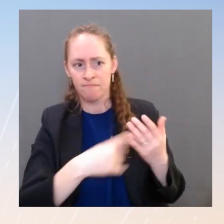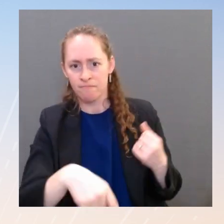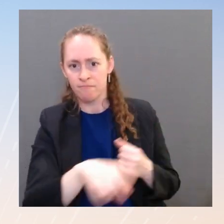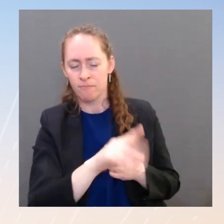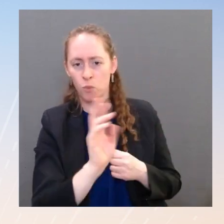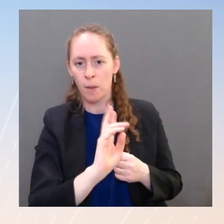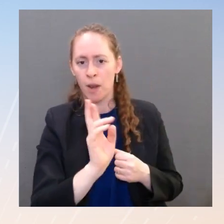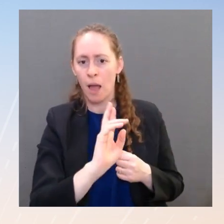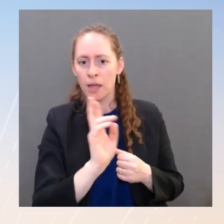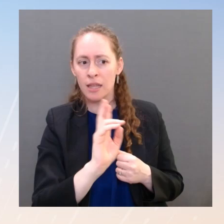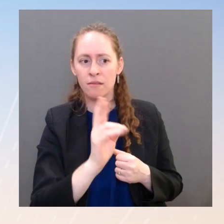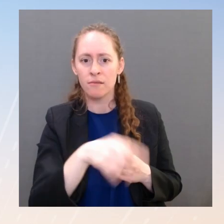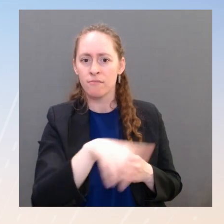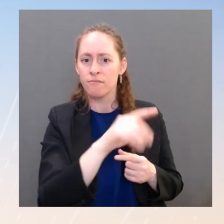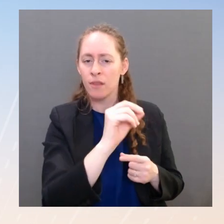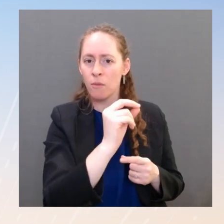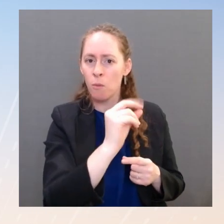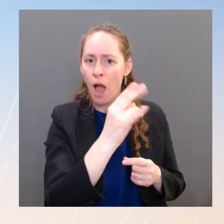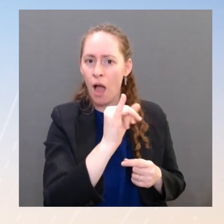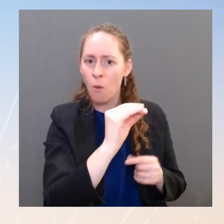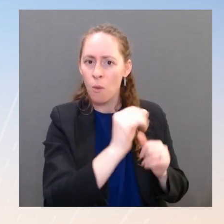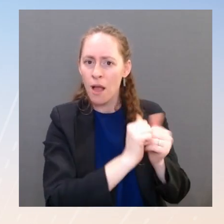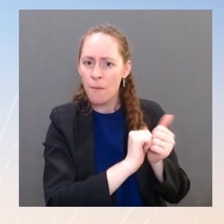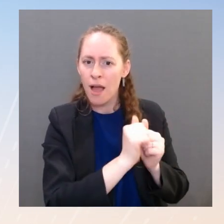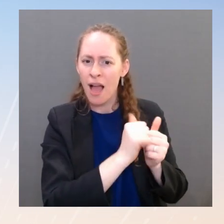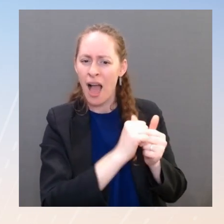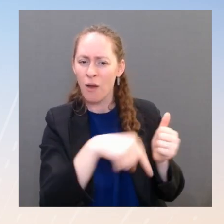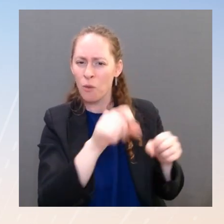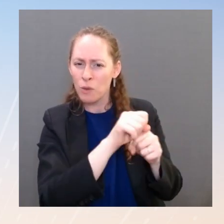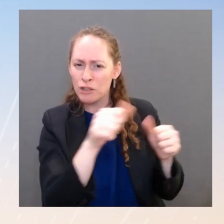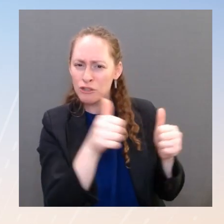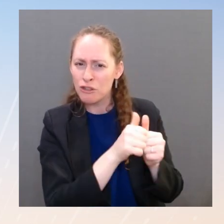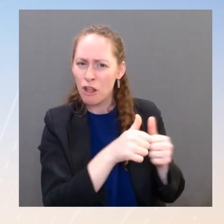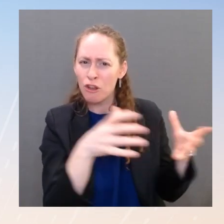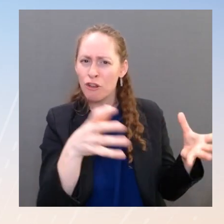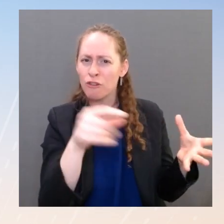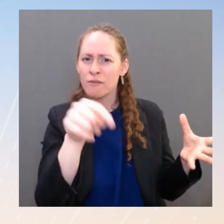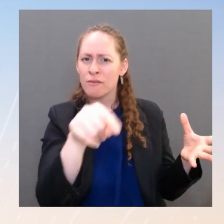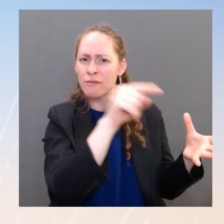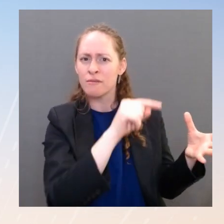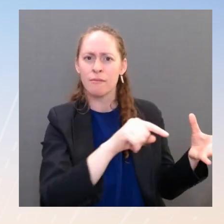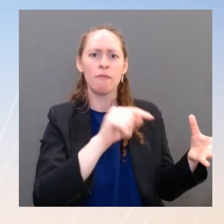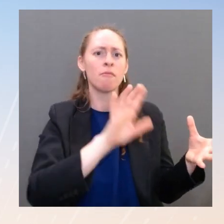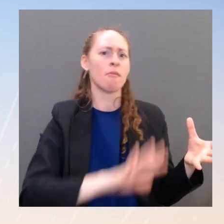But what we're seeing across the board is even with the former president